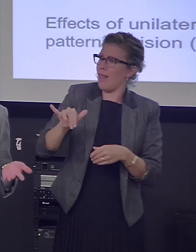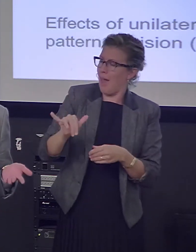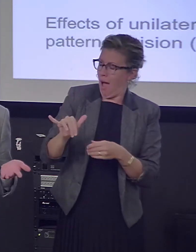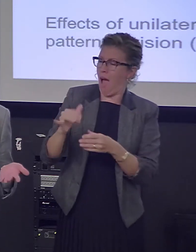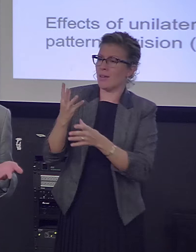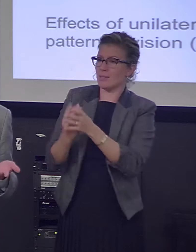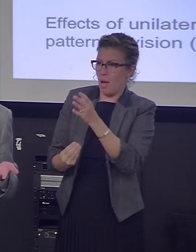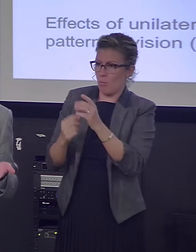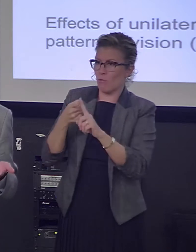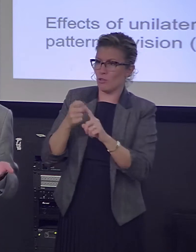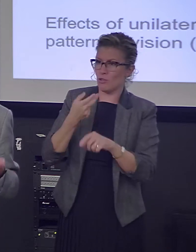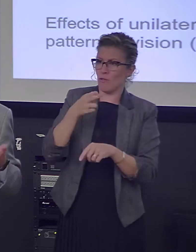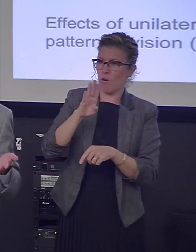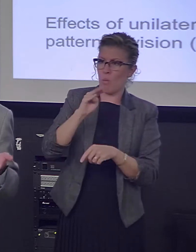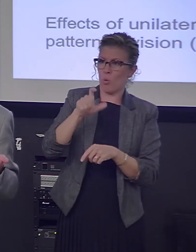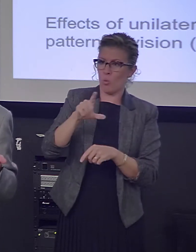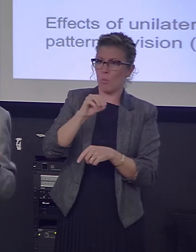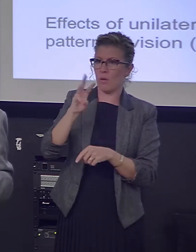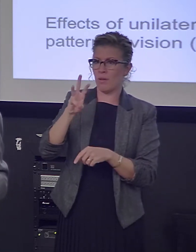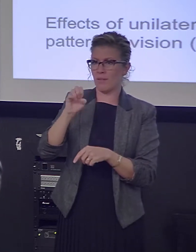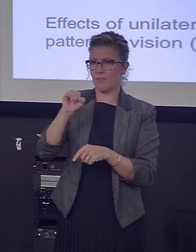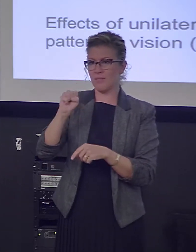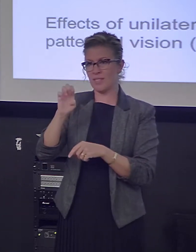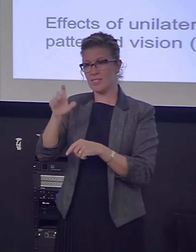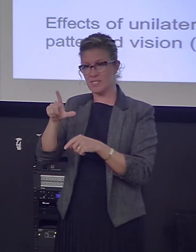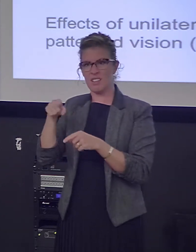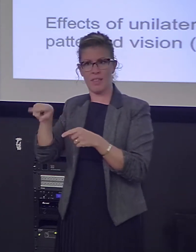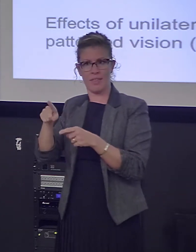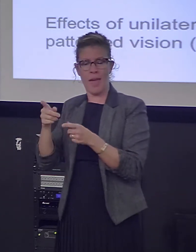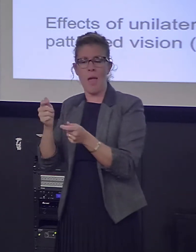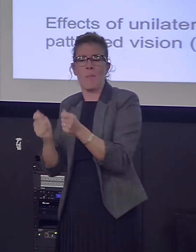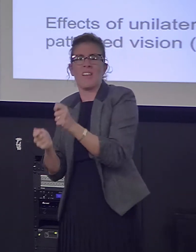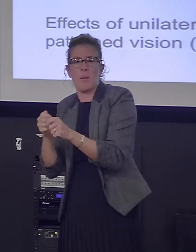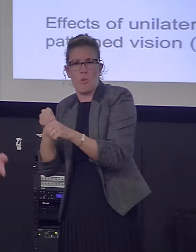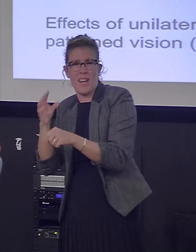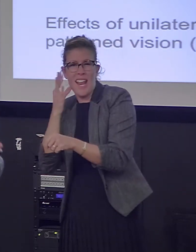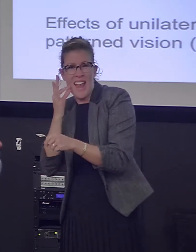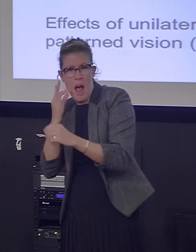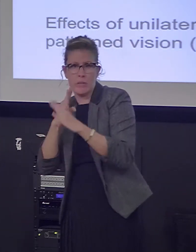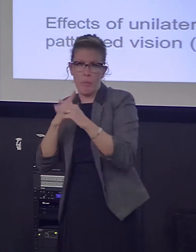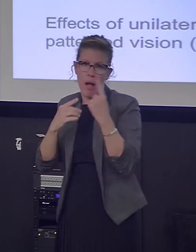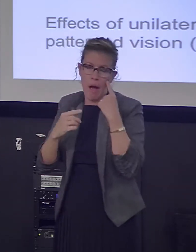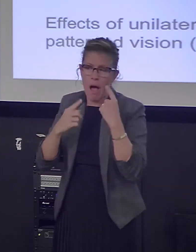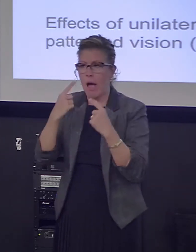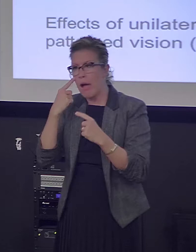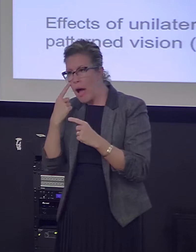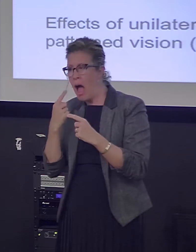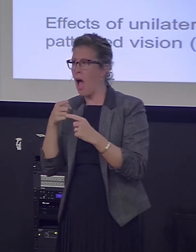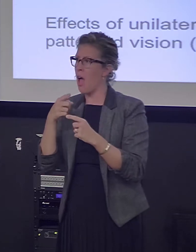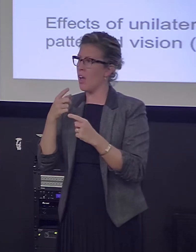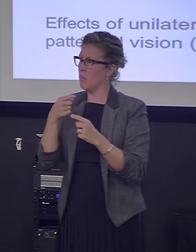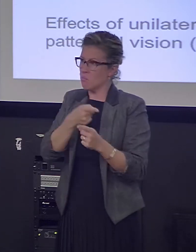had experimentally manipulated in the kittens and she wanted to see whether or not the affects